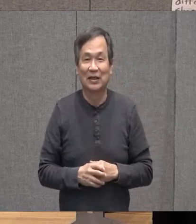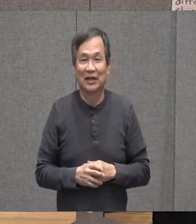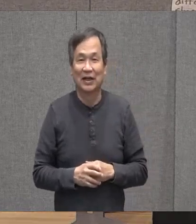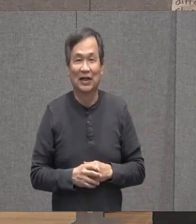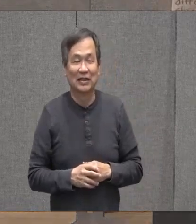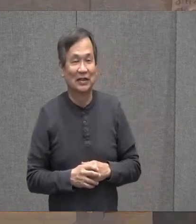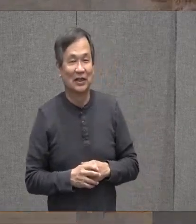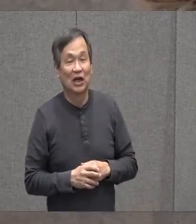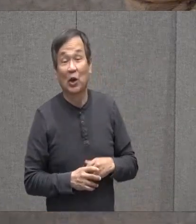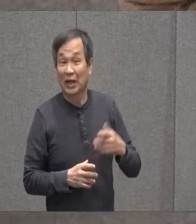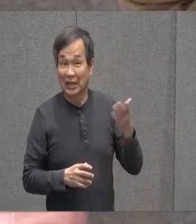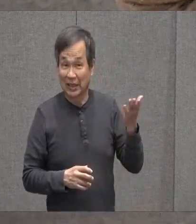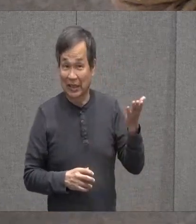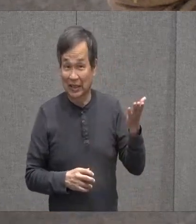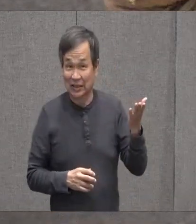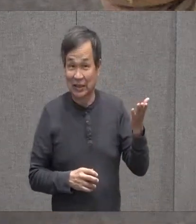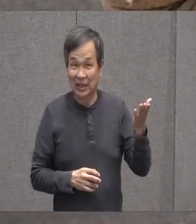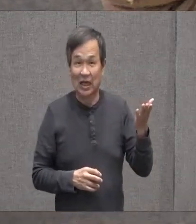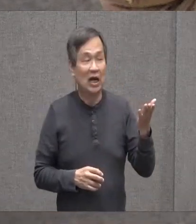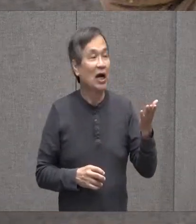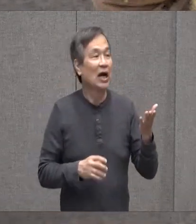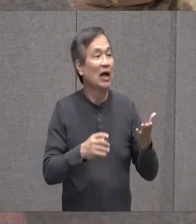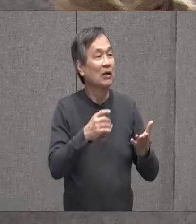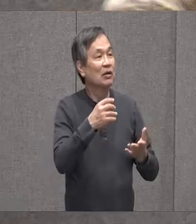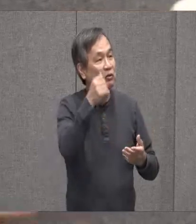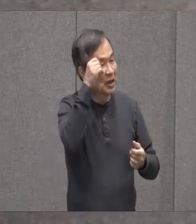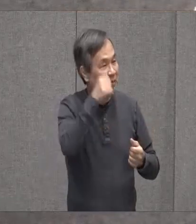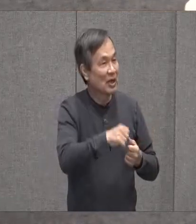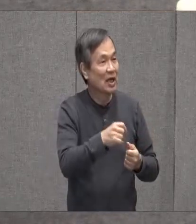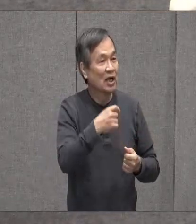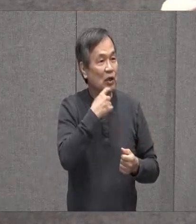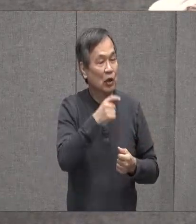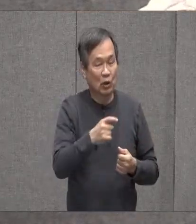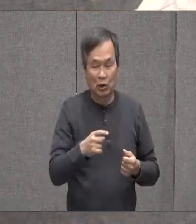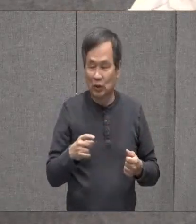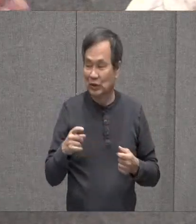Alright, so earlier, I talked about the product being the answer.